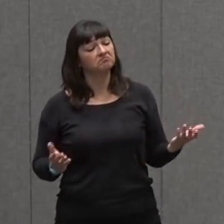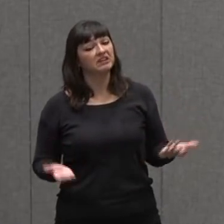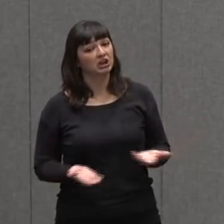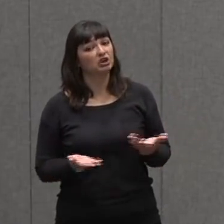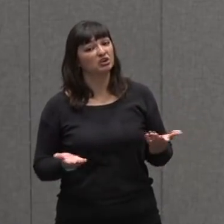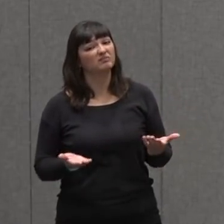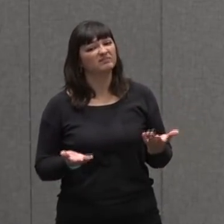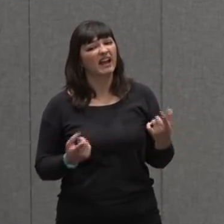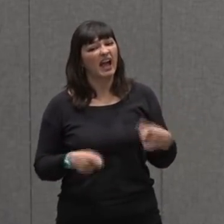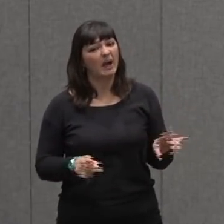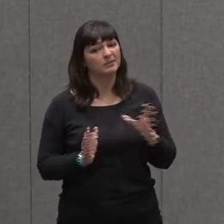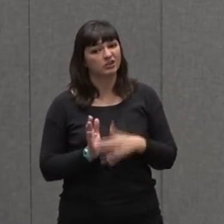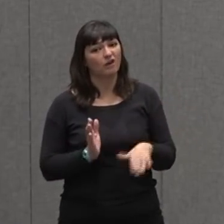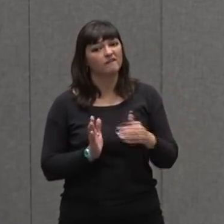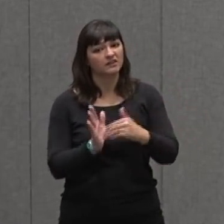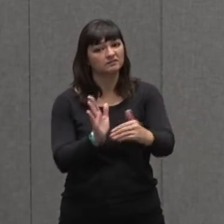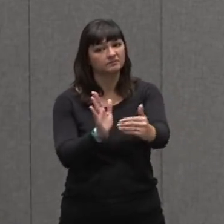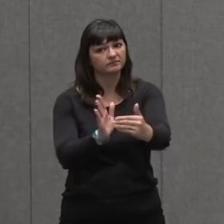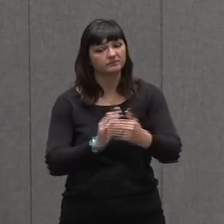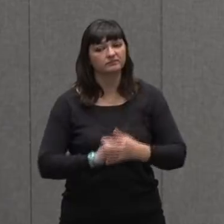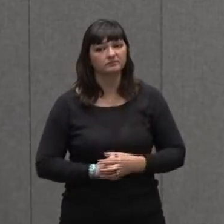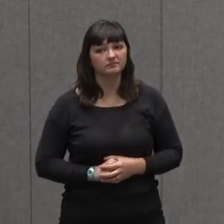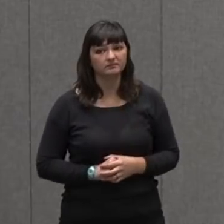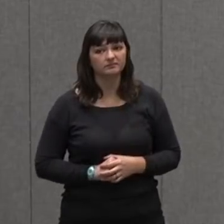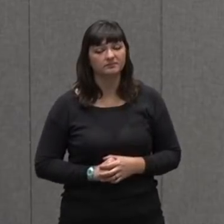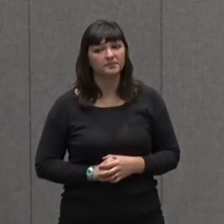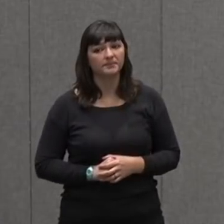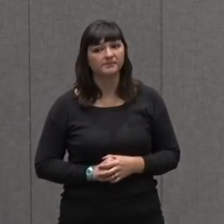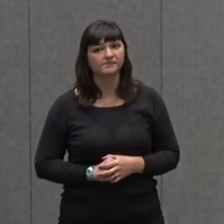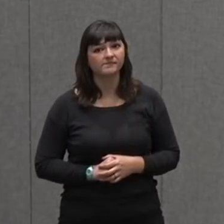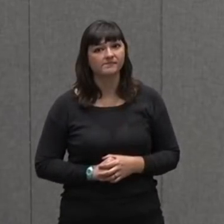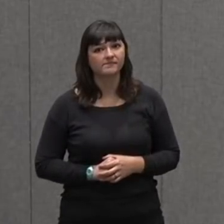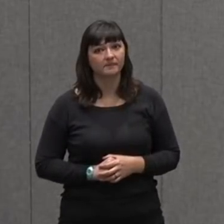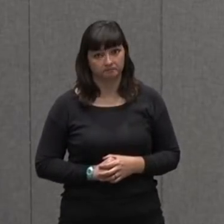I'm wondering if you can have any ideas about what the word drought might mean.